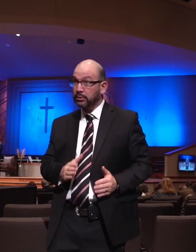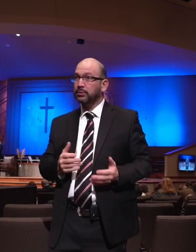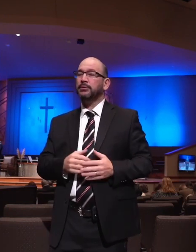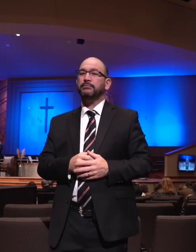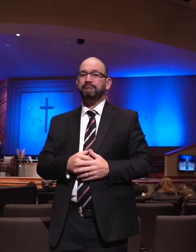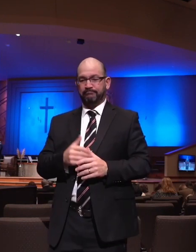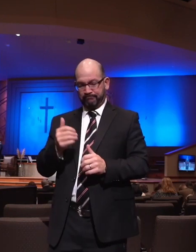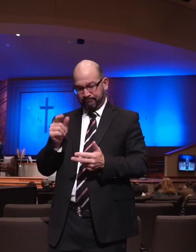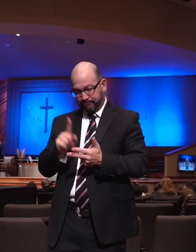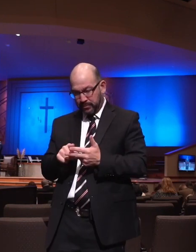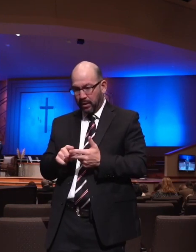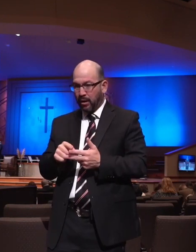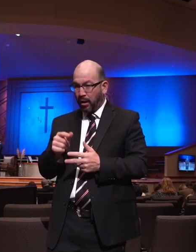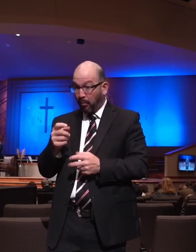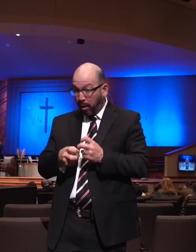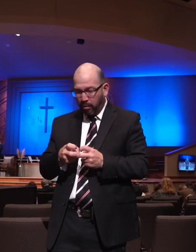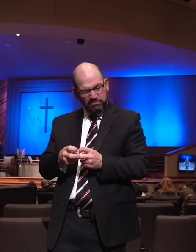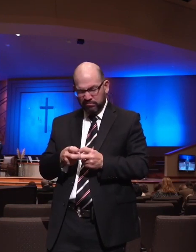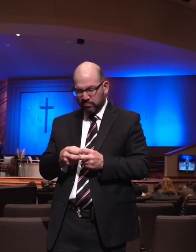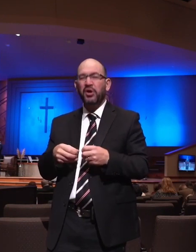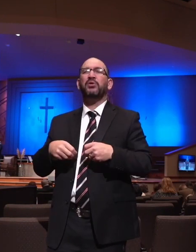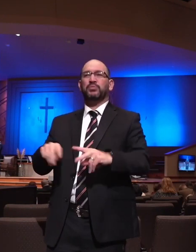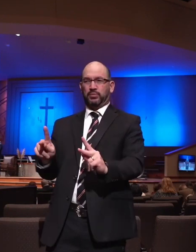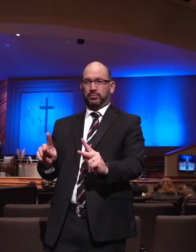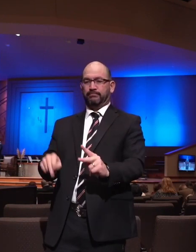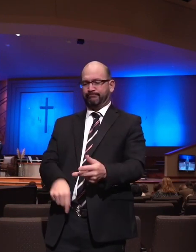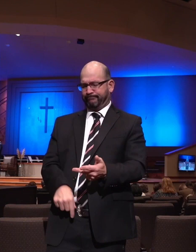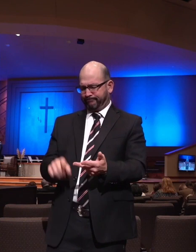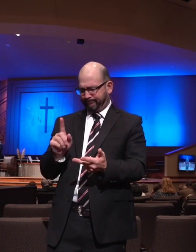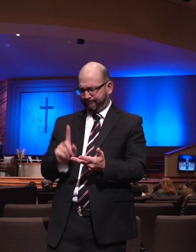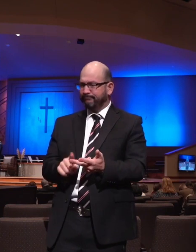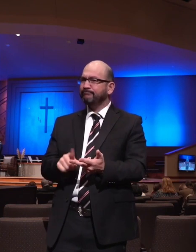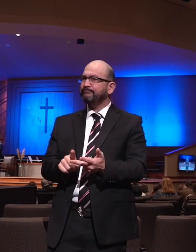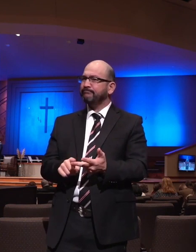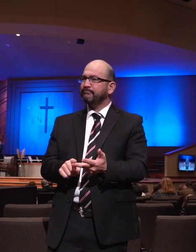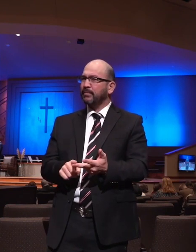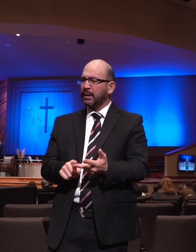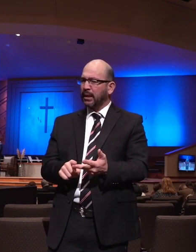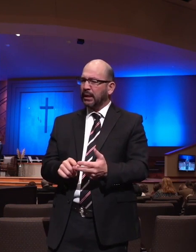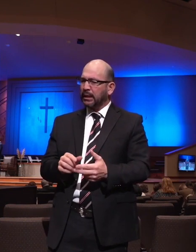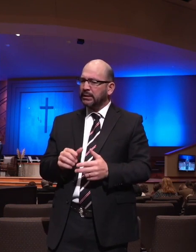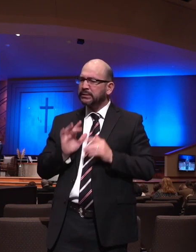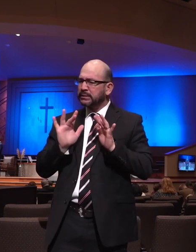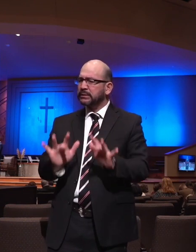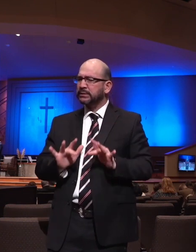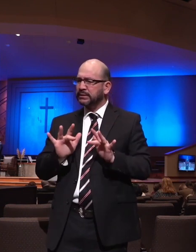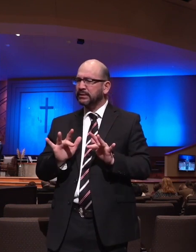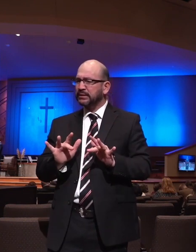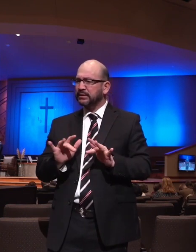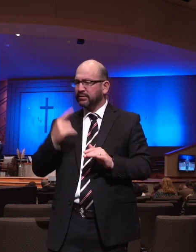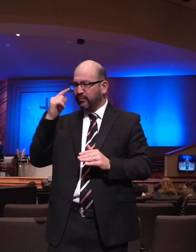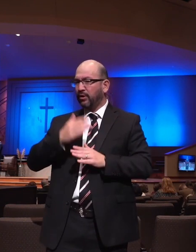your obstacles and start seeing them as opportunities and if you start caring so that you can share